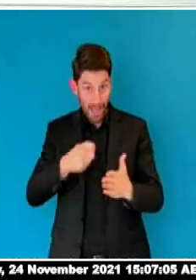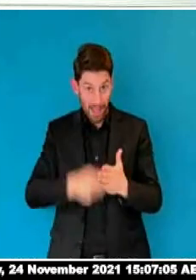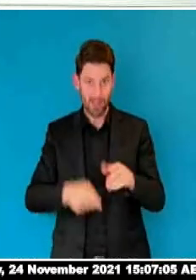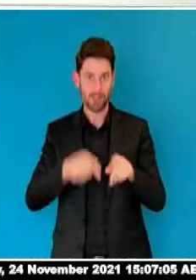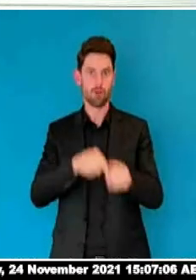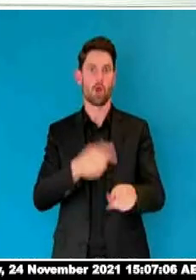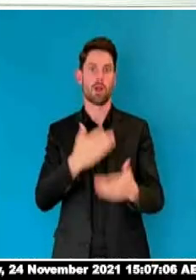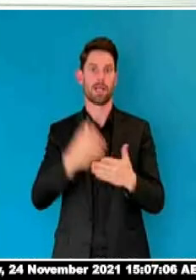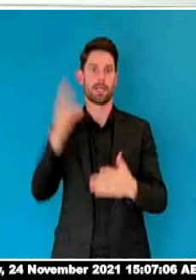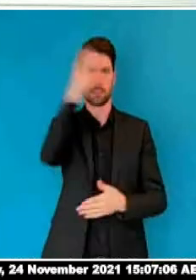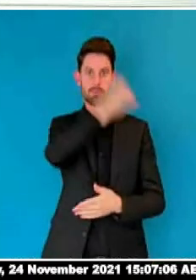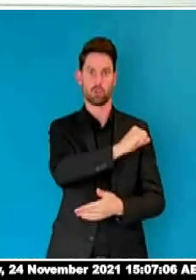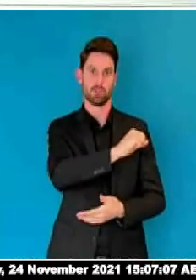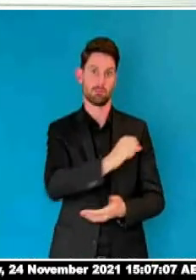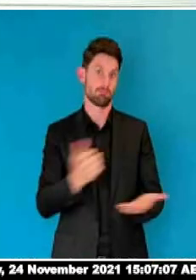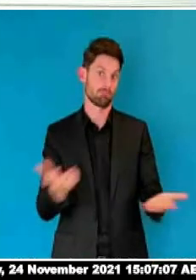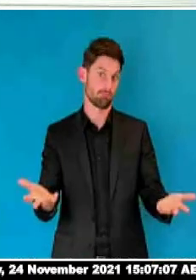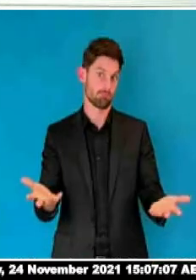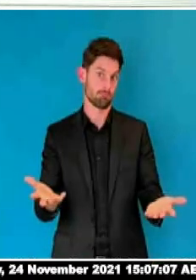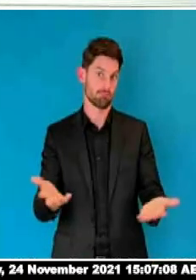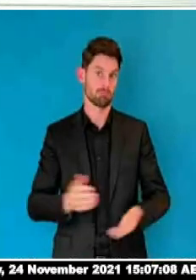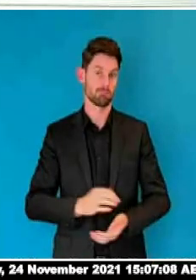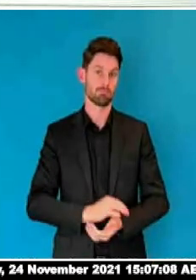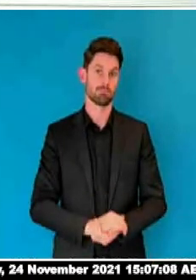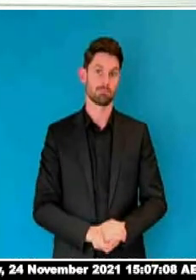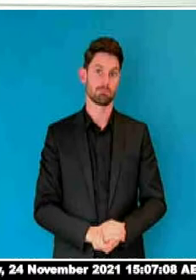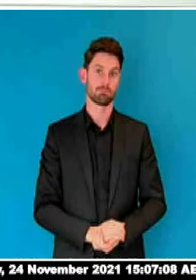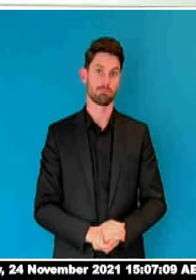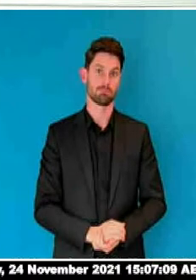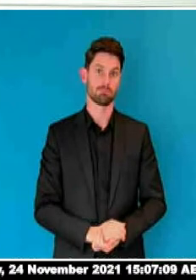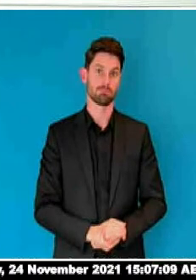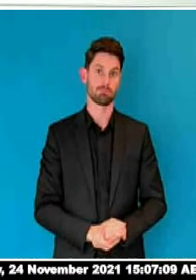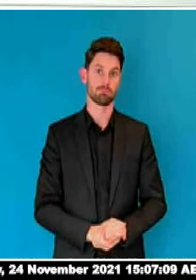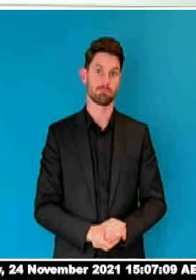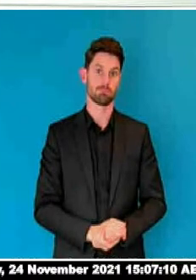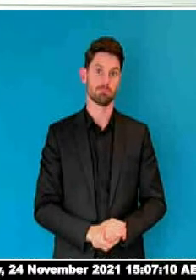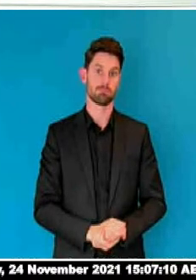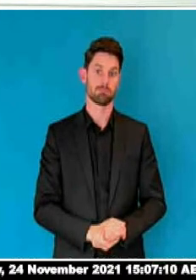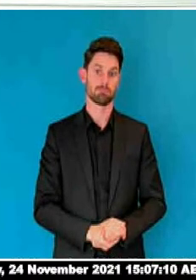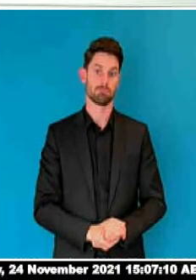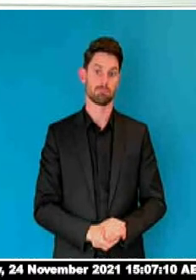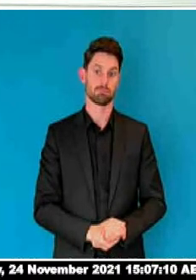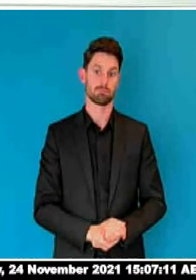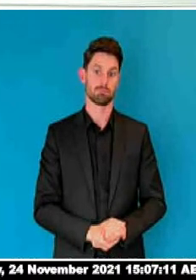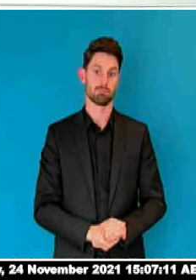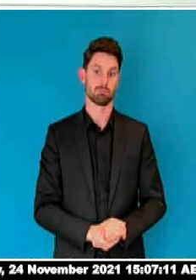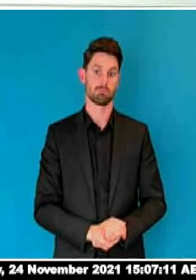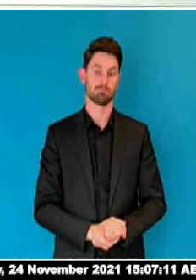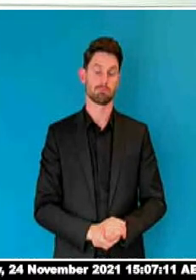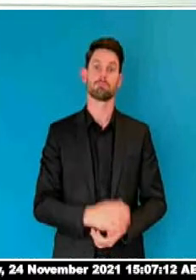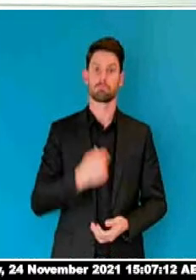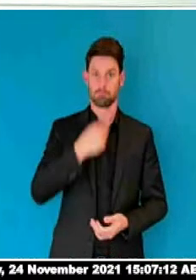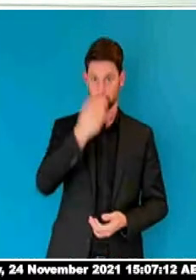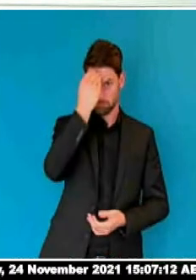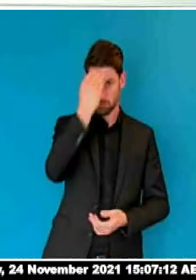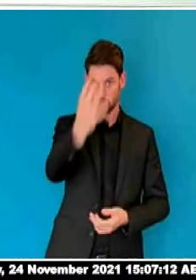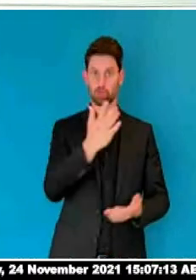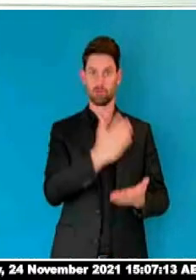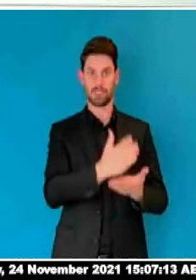Ms Eastman, our work program is directed by WHS ministers and our